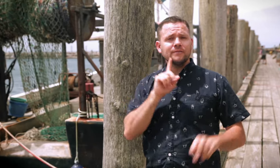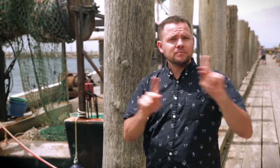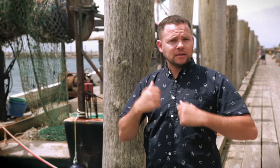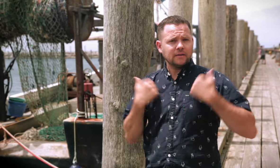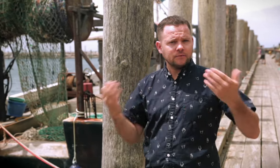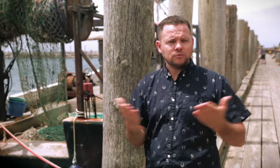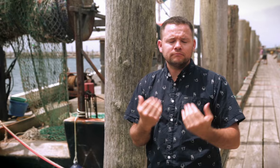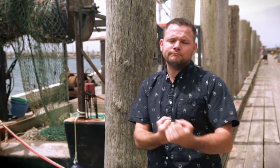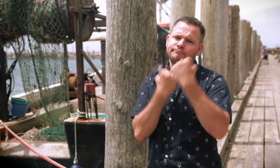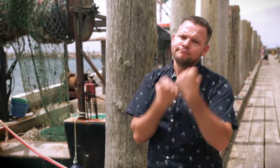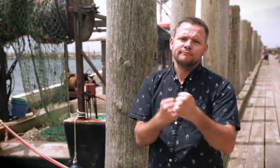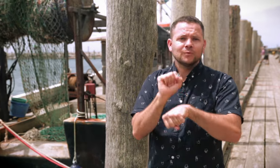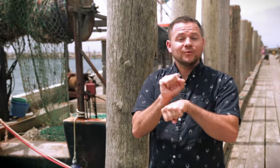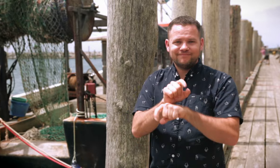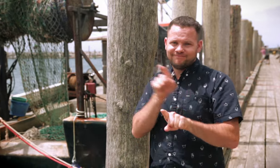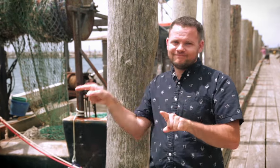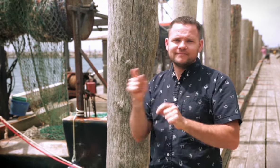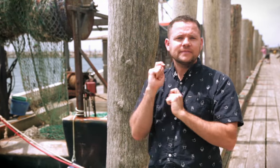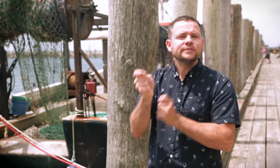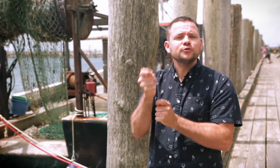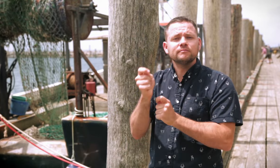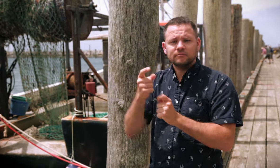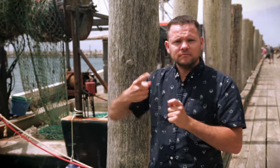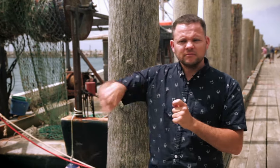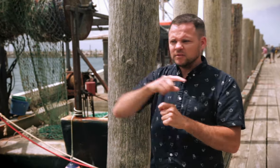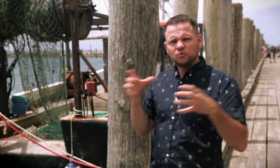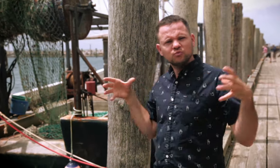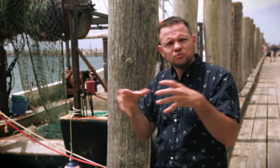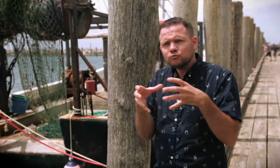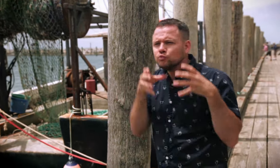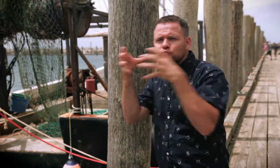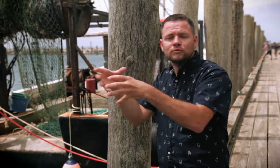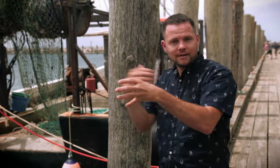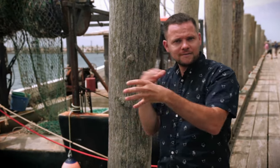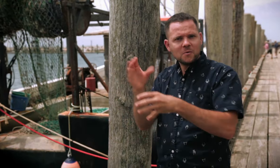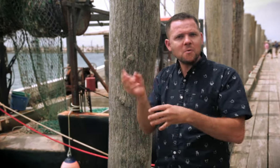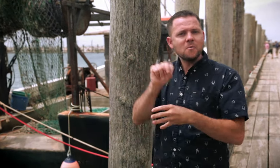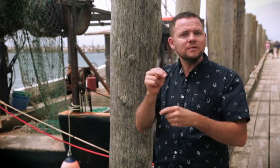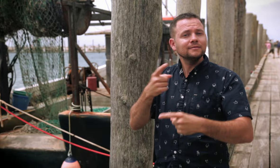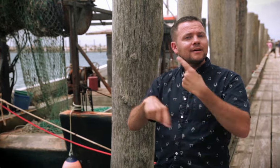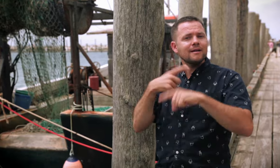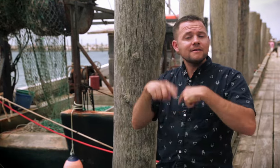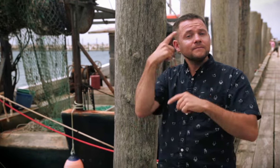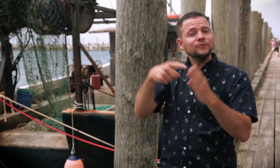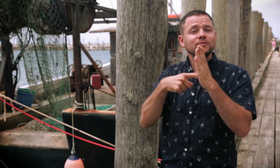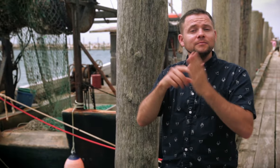Back in the day, deaf people would often find work fishing. As they gathered, they developed signs so they could talk about their work.